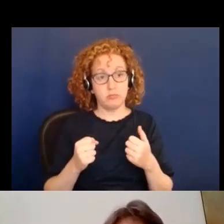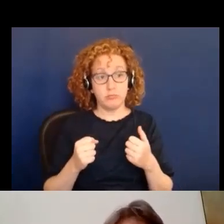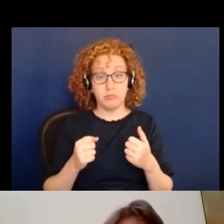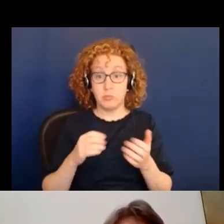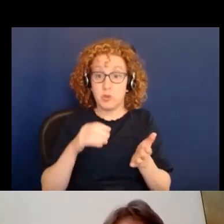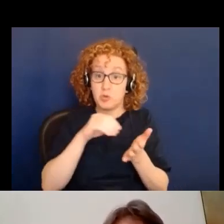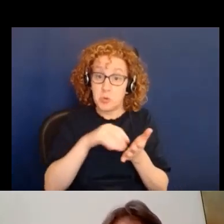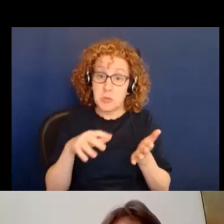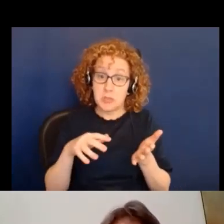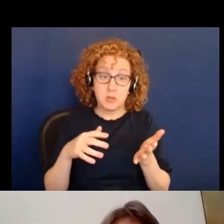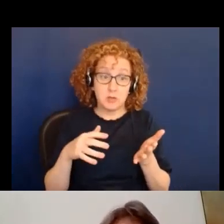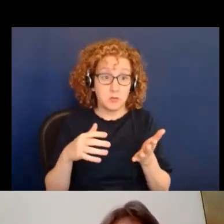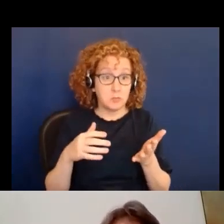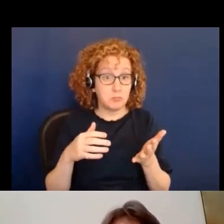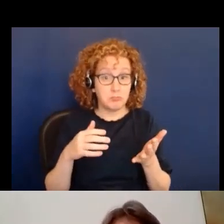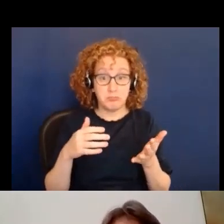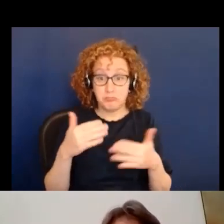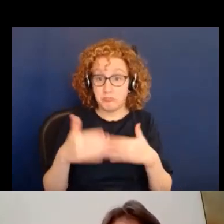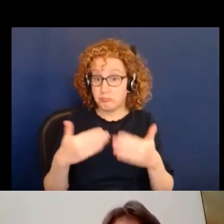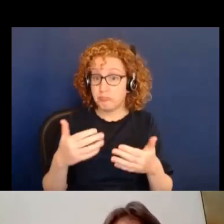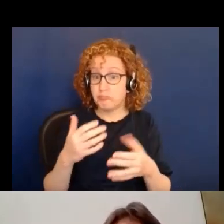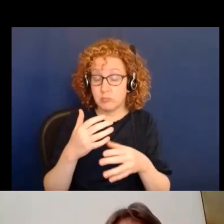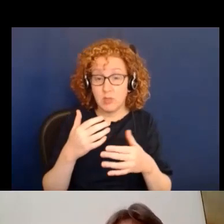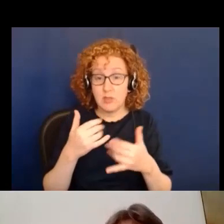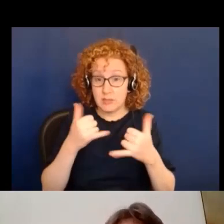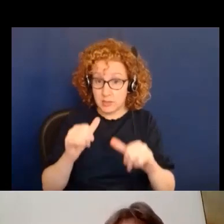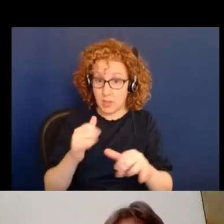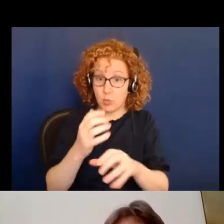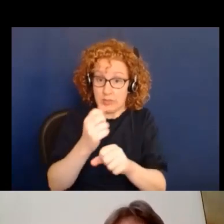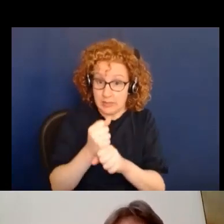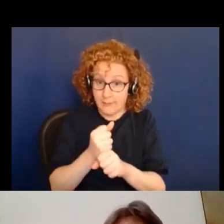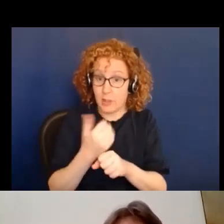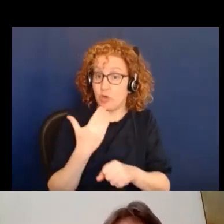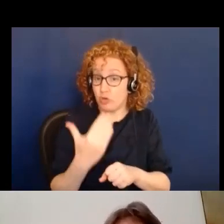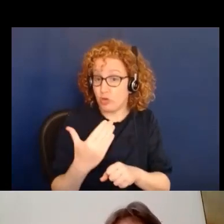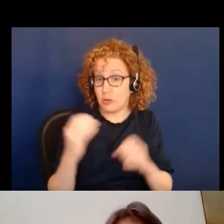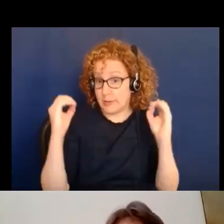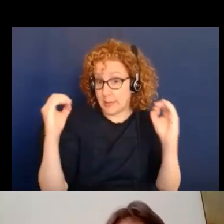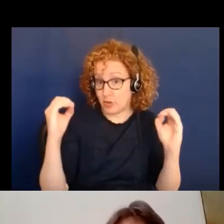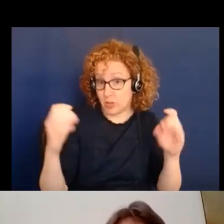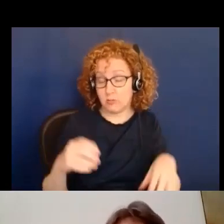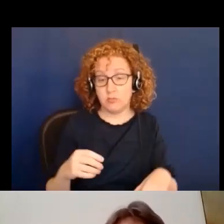still getting great teaching and they're getting some college life we're a residential college